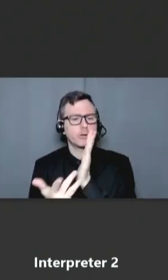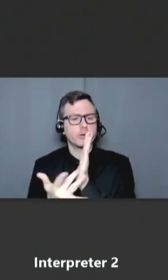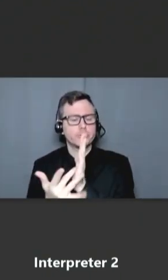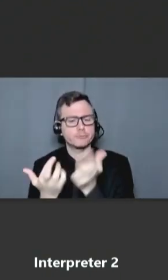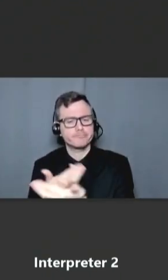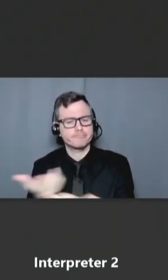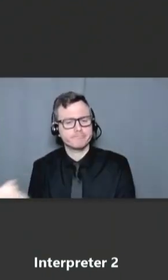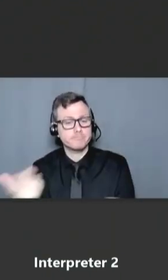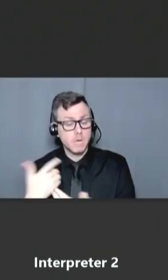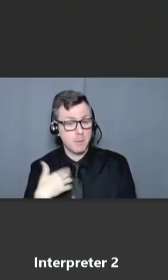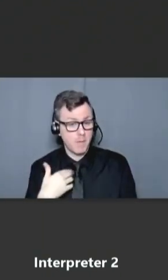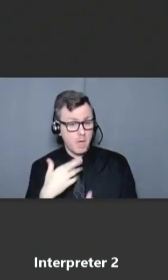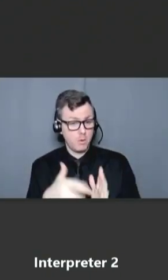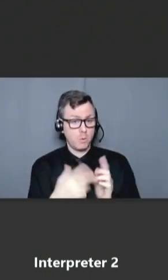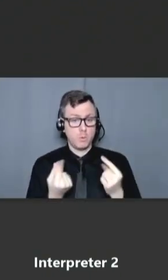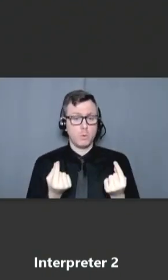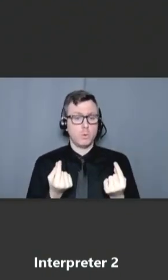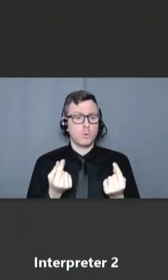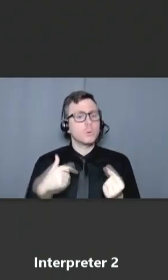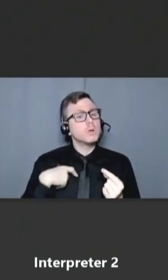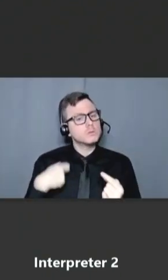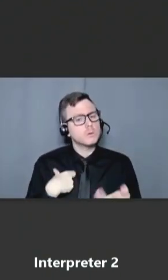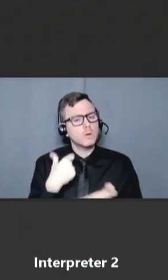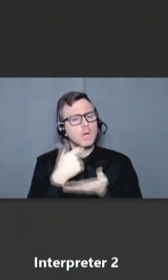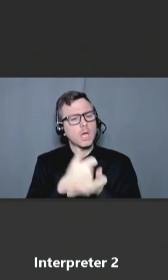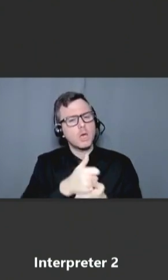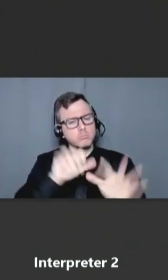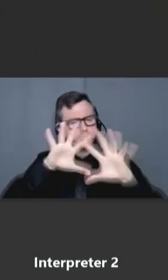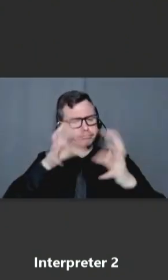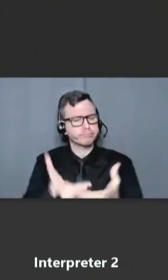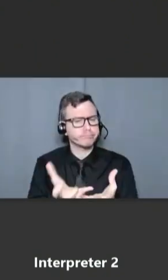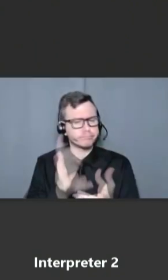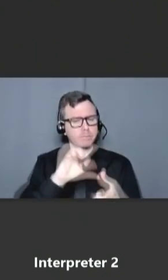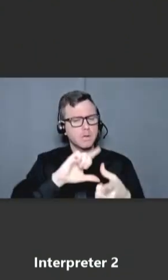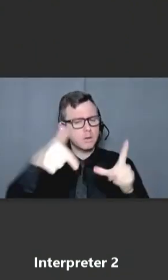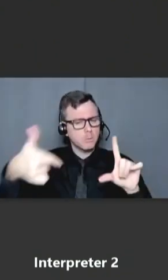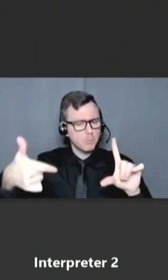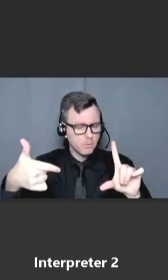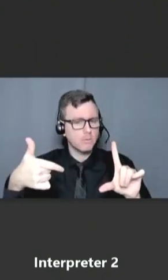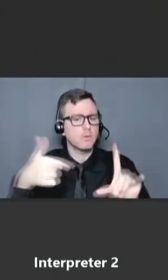my role today is to help provide an overview of the LGBTQ population and some of the needs and